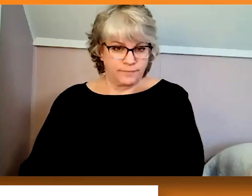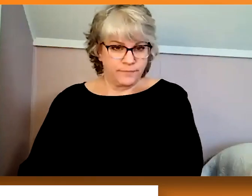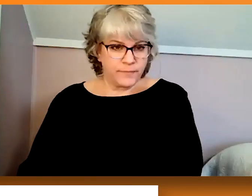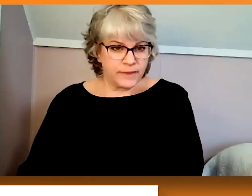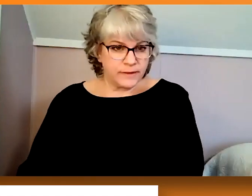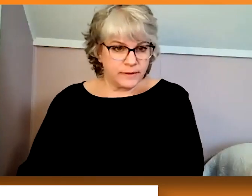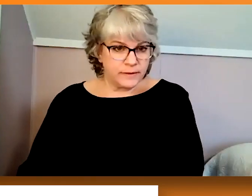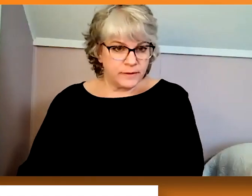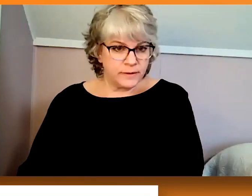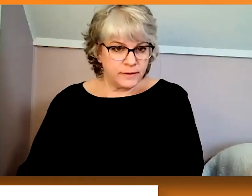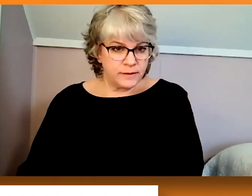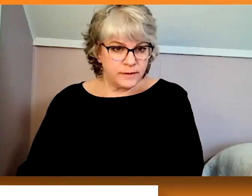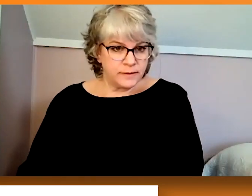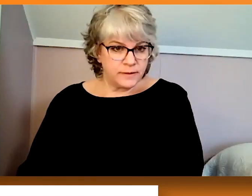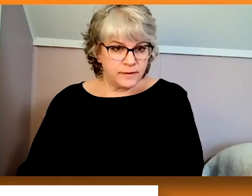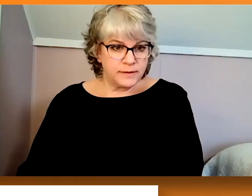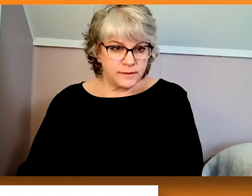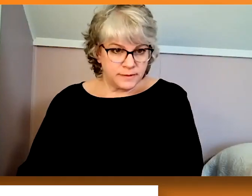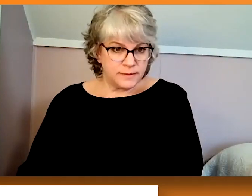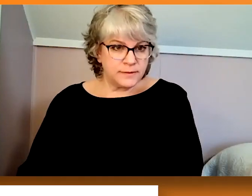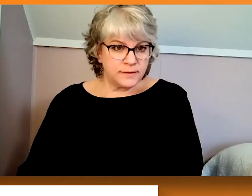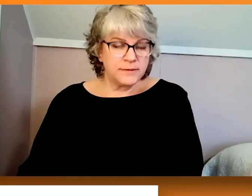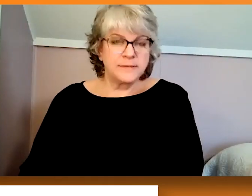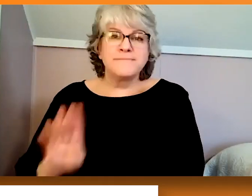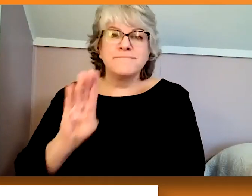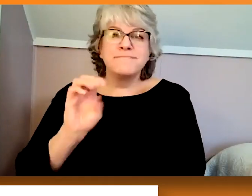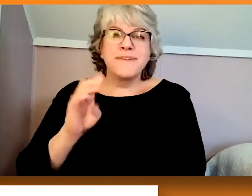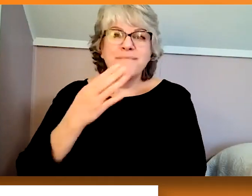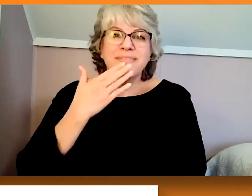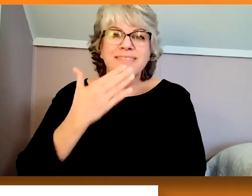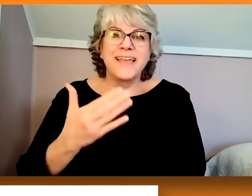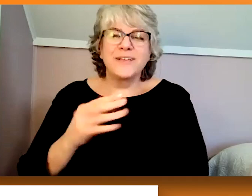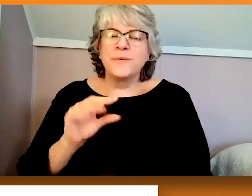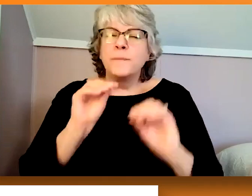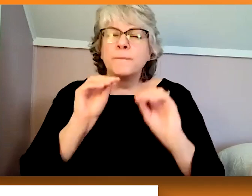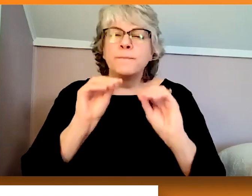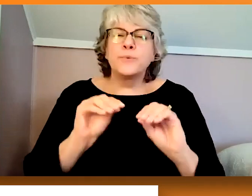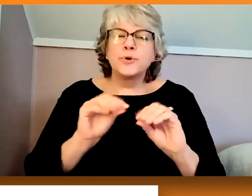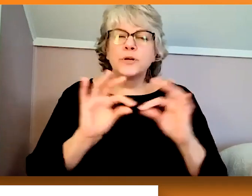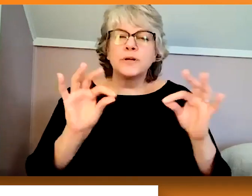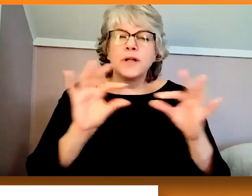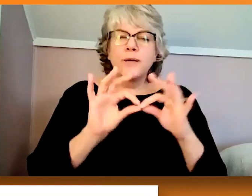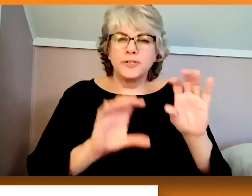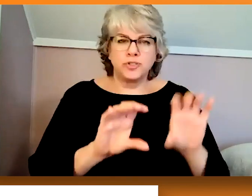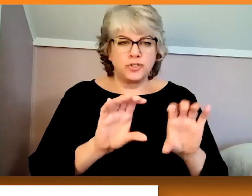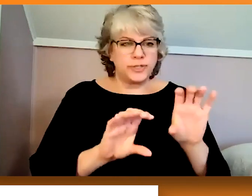Thank you, Bob. Bob Just put a note, a comment in the chat,